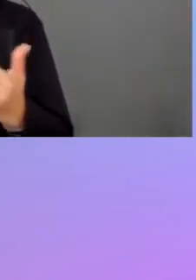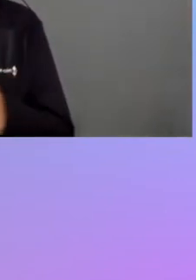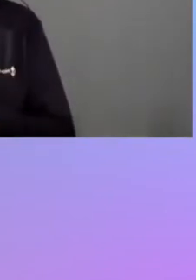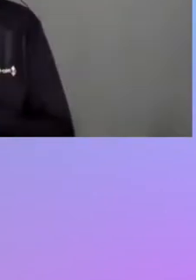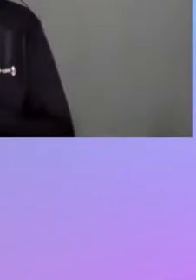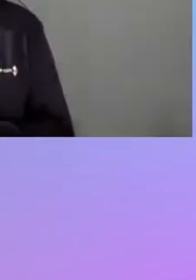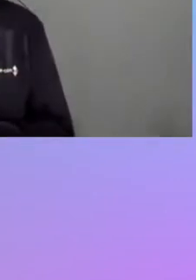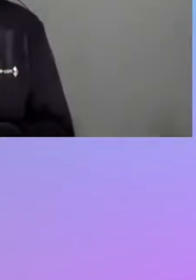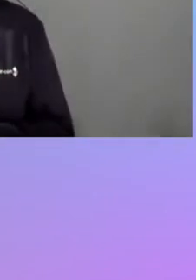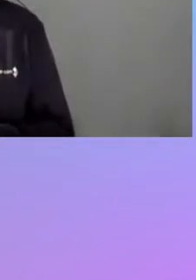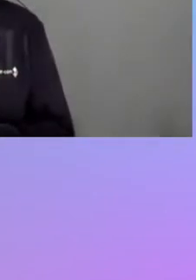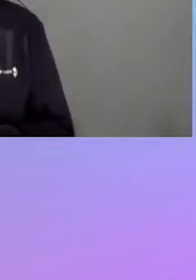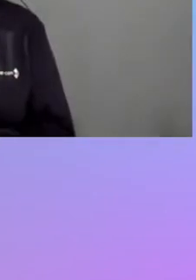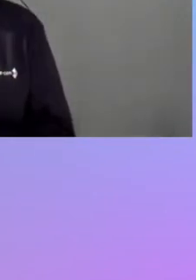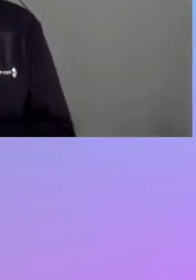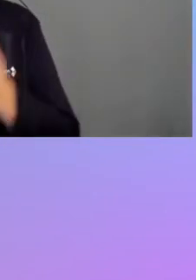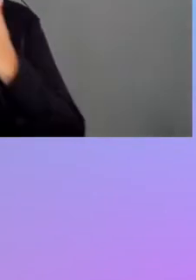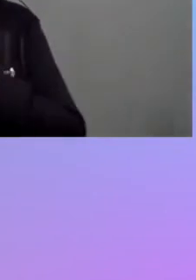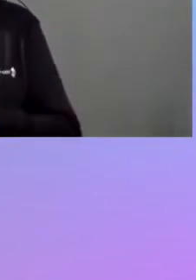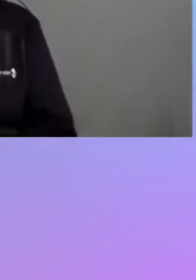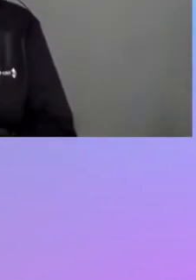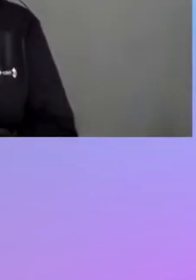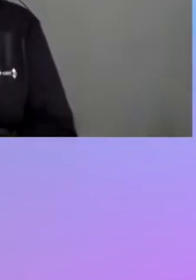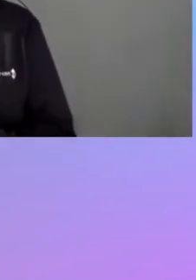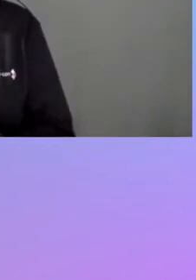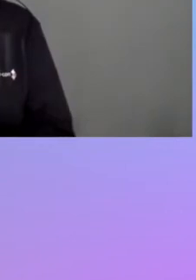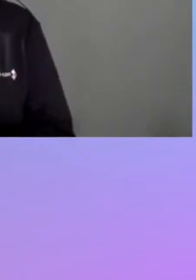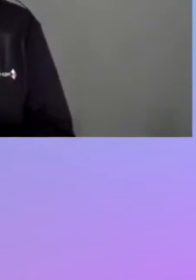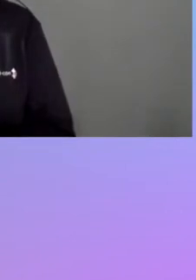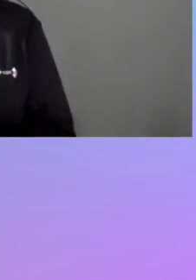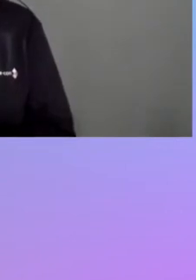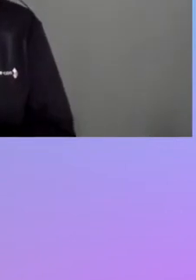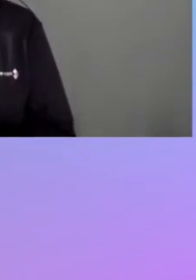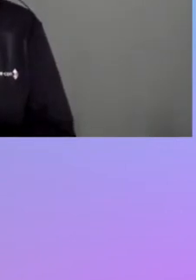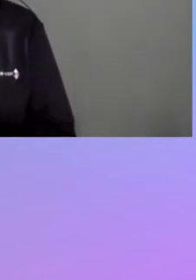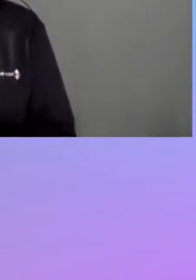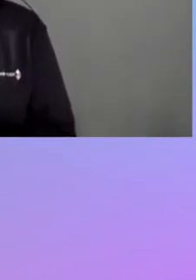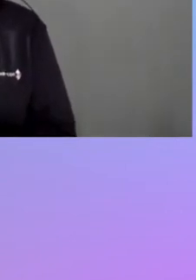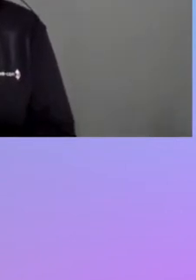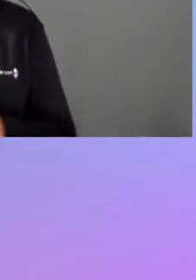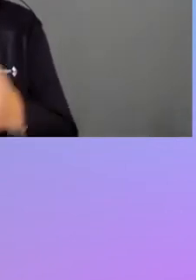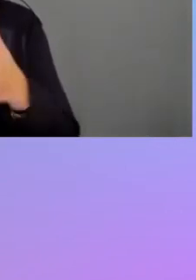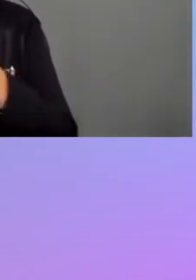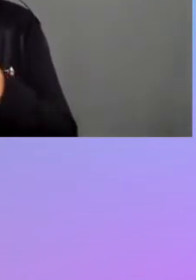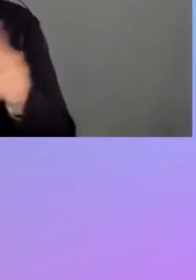enough to offer her contact information and those of you who would like to follow up with her with her questions,